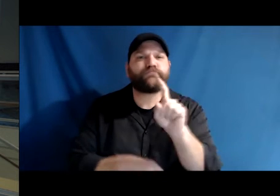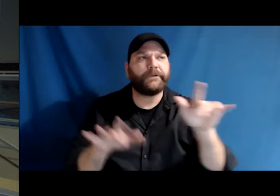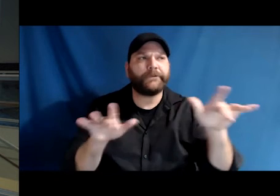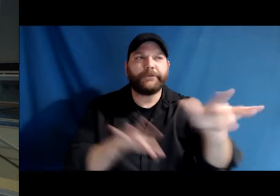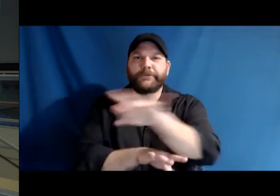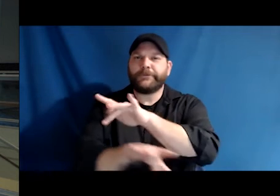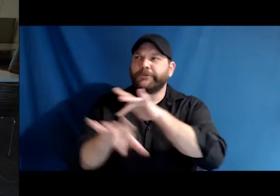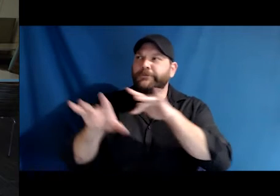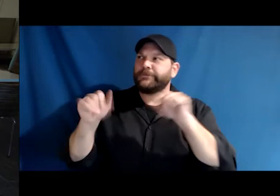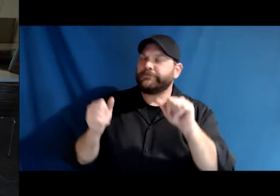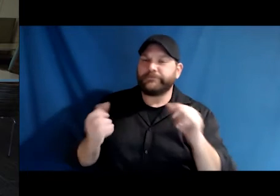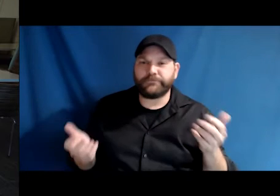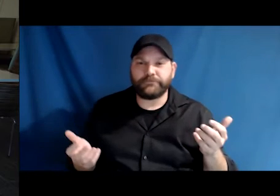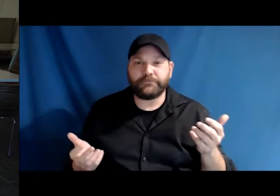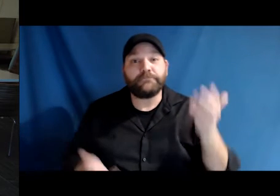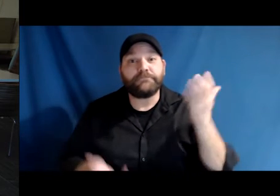or your office may be at your dining room table.